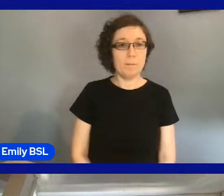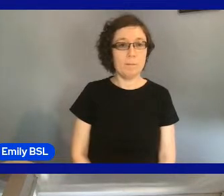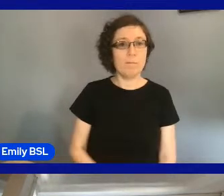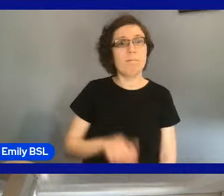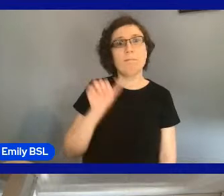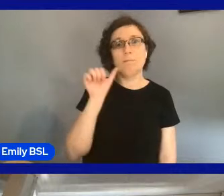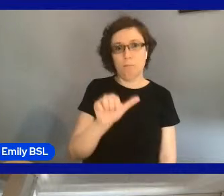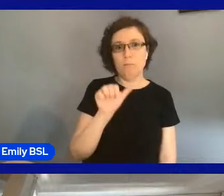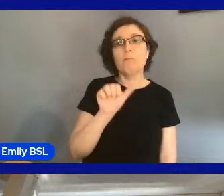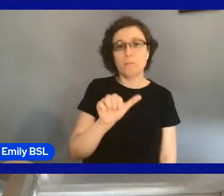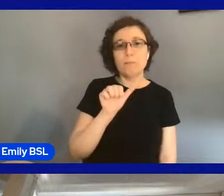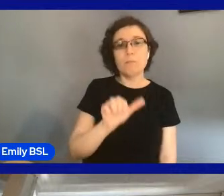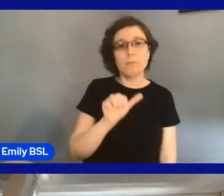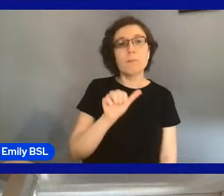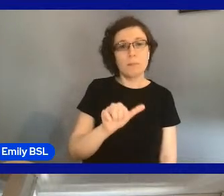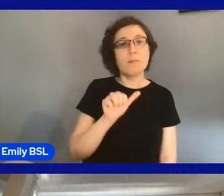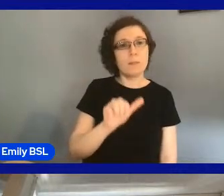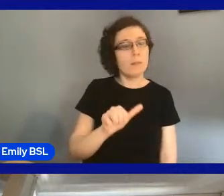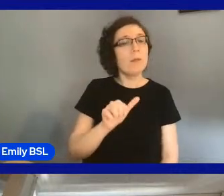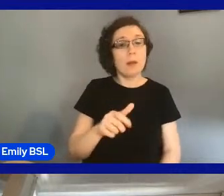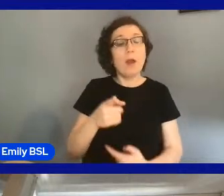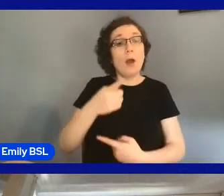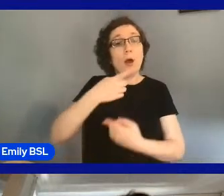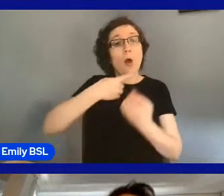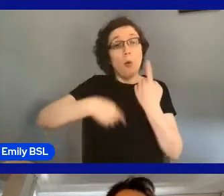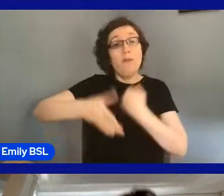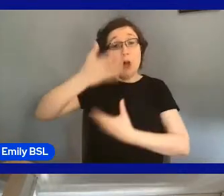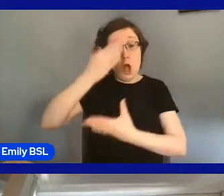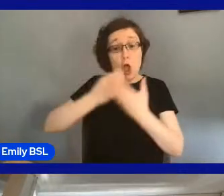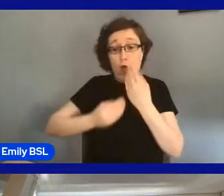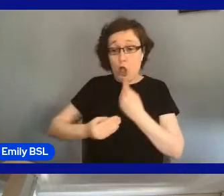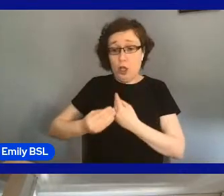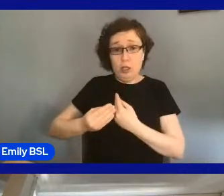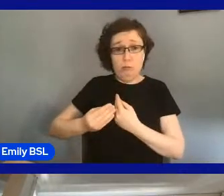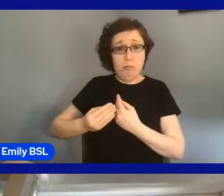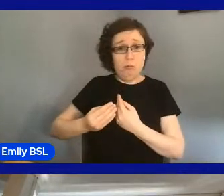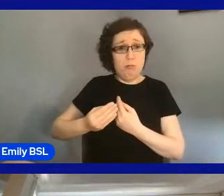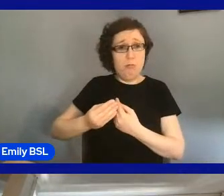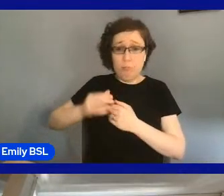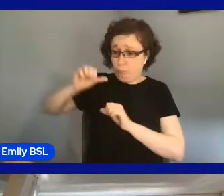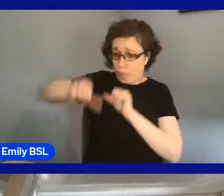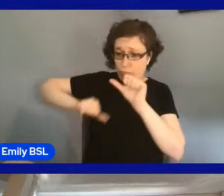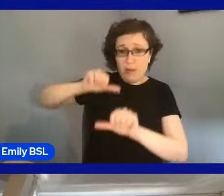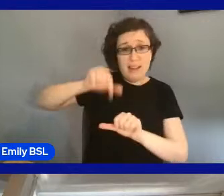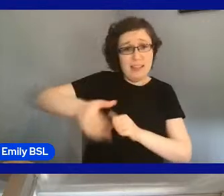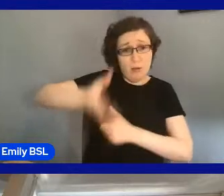Yeah, I think it is something we learned through the